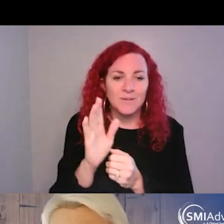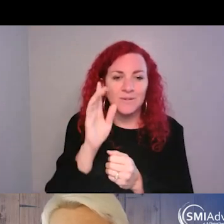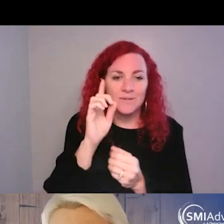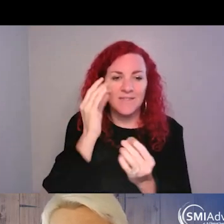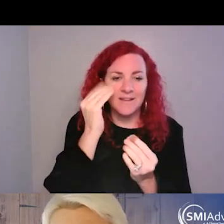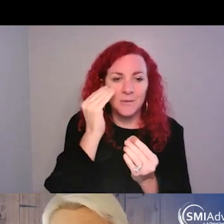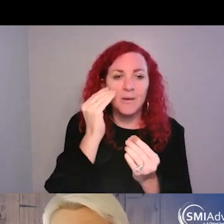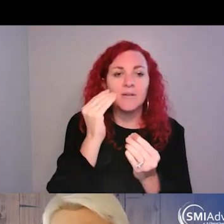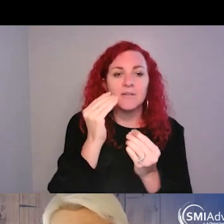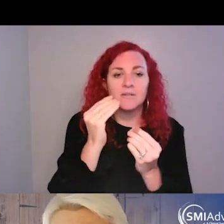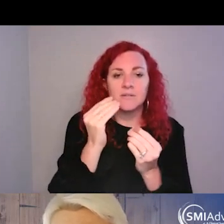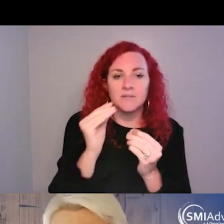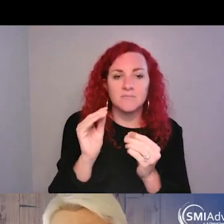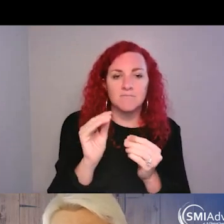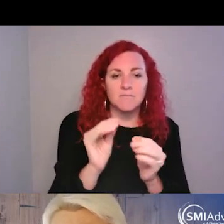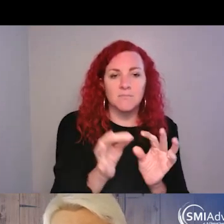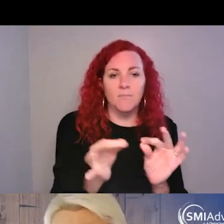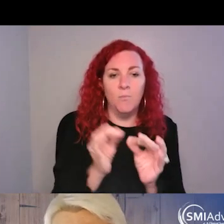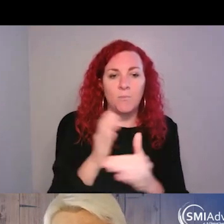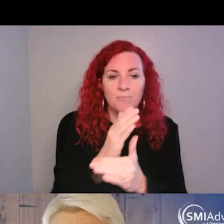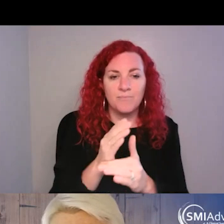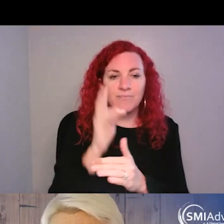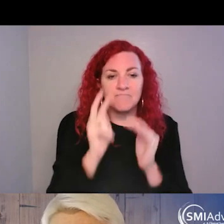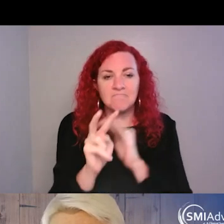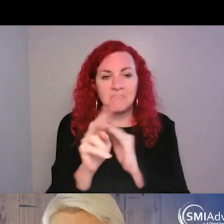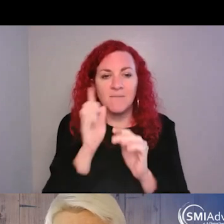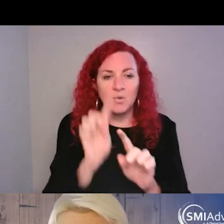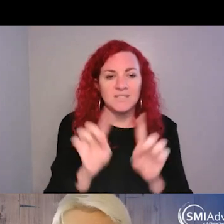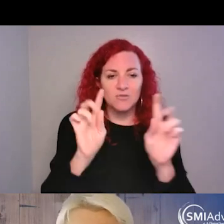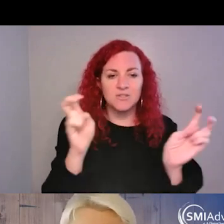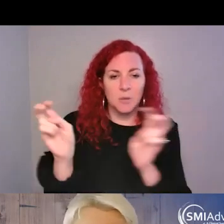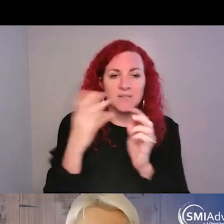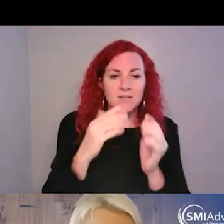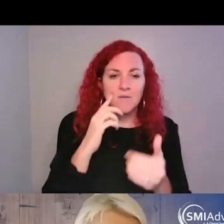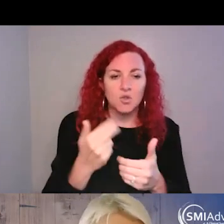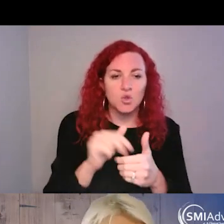YOUR INSIGHT ON THIS TOPIC.